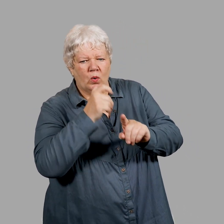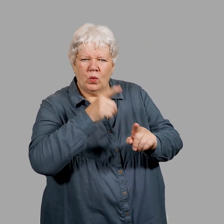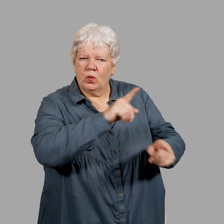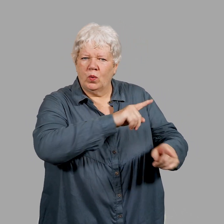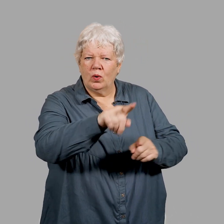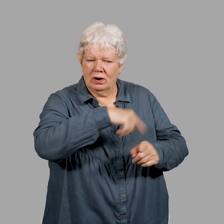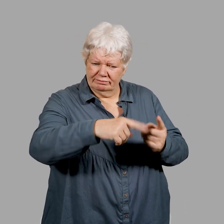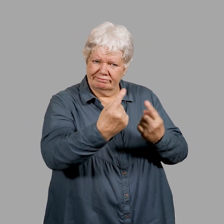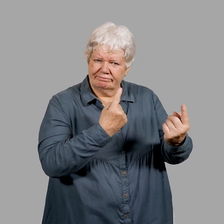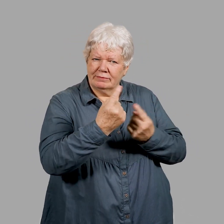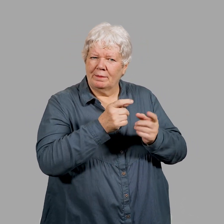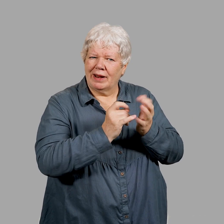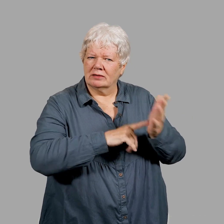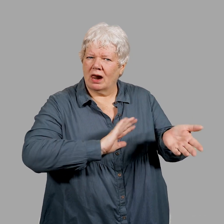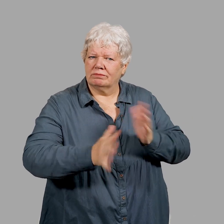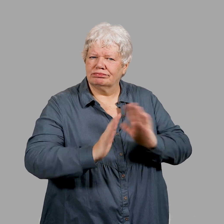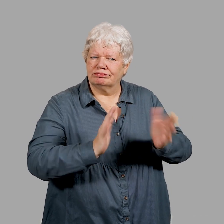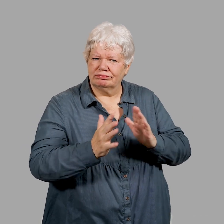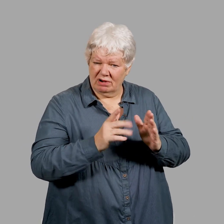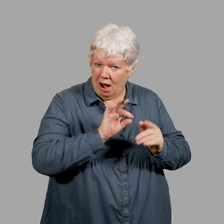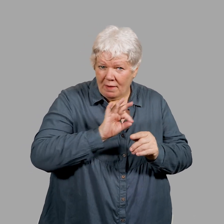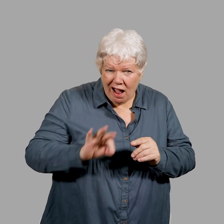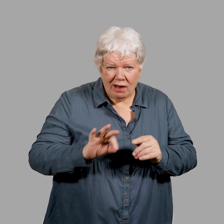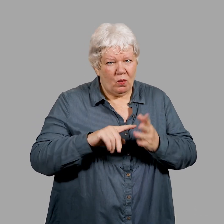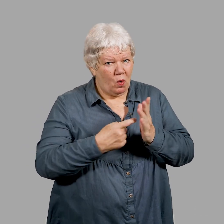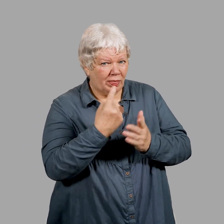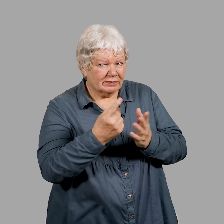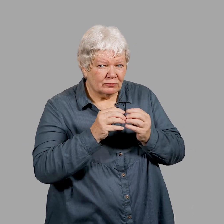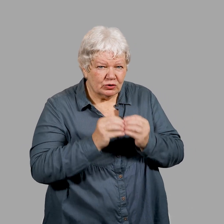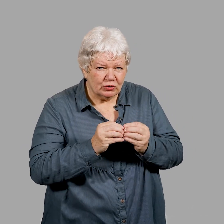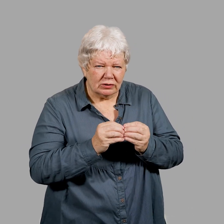to support BSL applicants and students